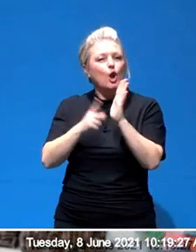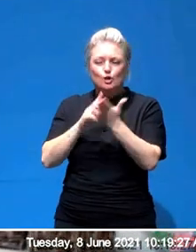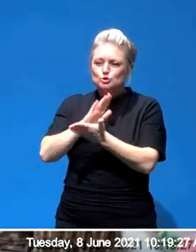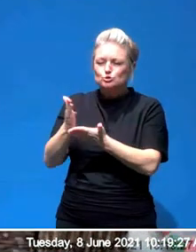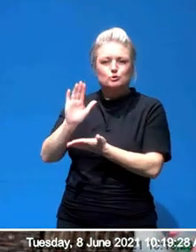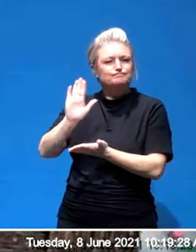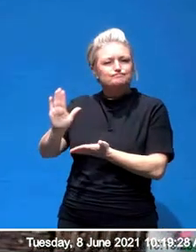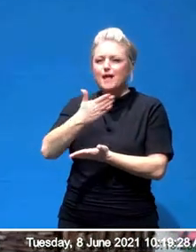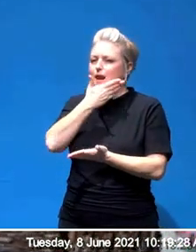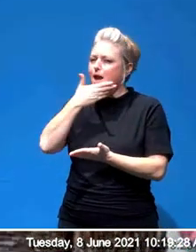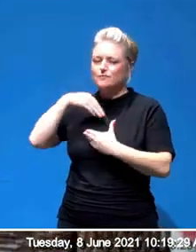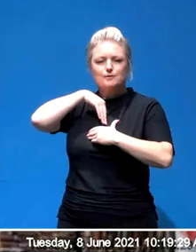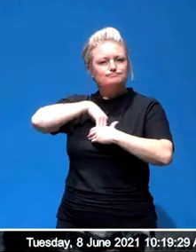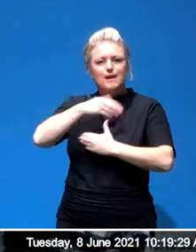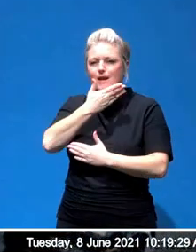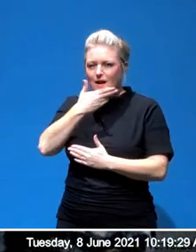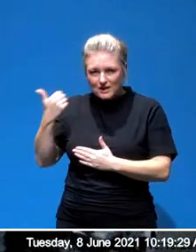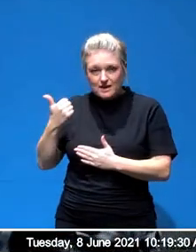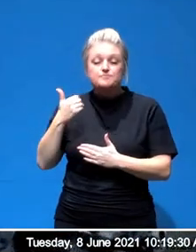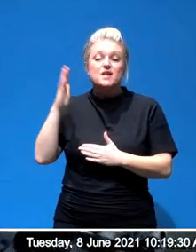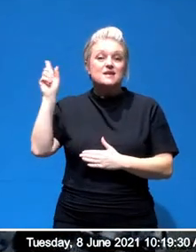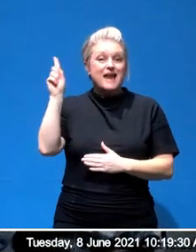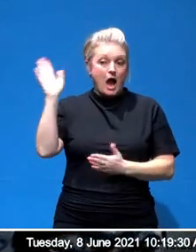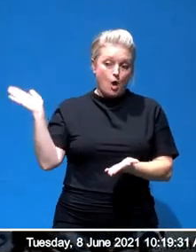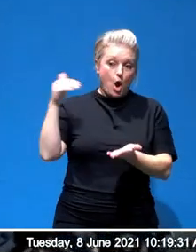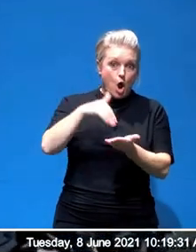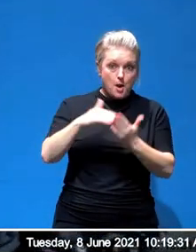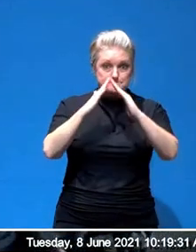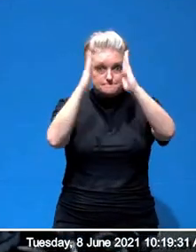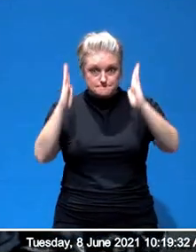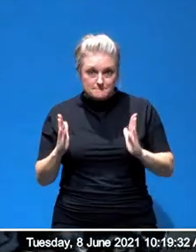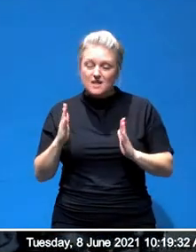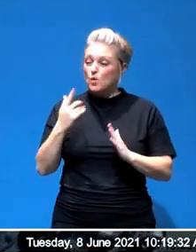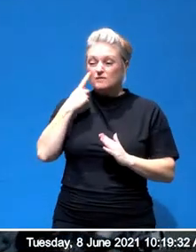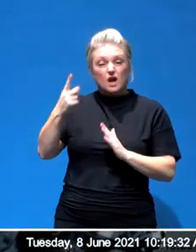Since he's come home, he's grown, he's developed and he has ---